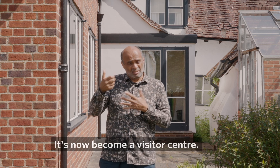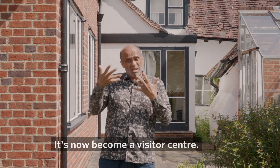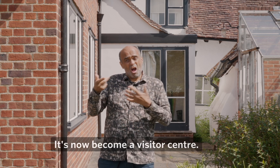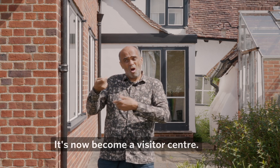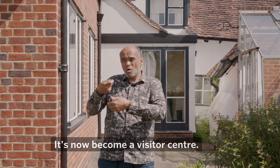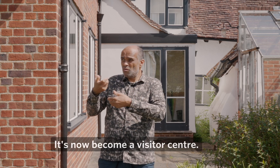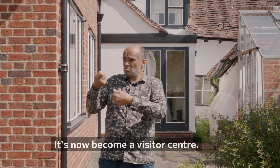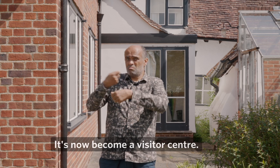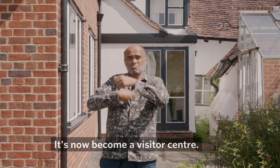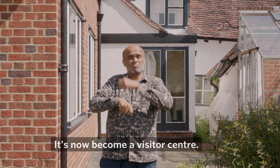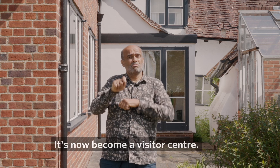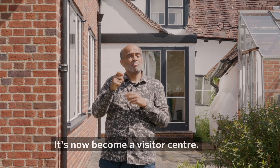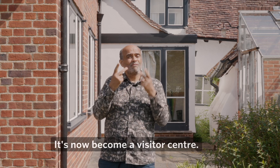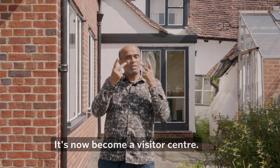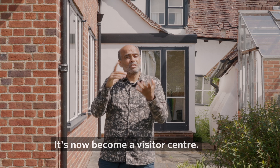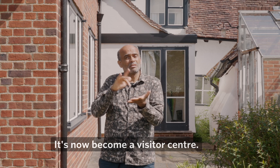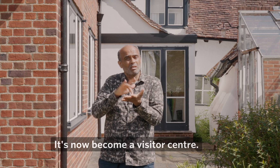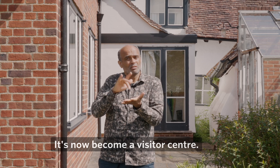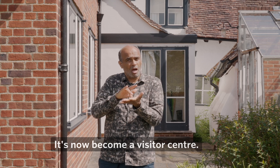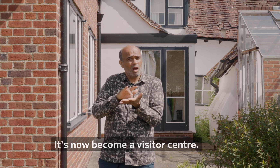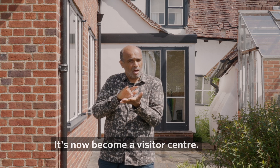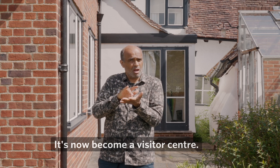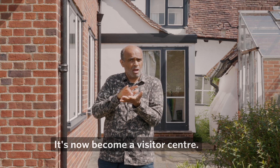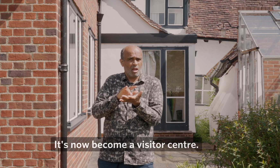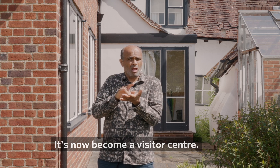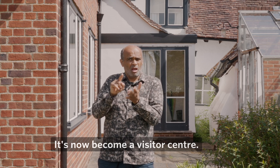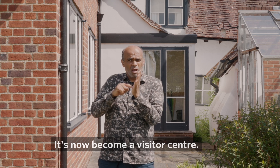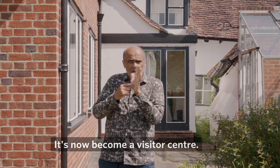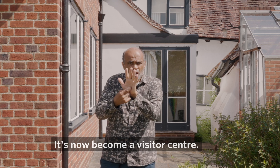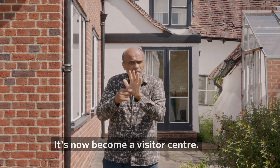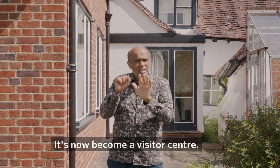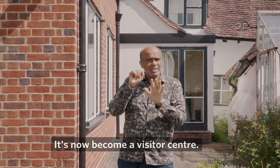It's now become a visitor centre.